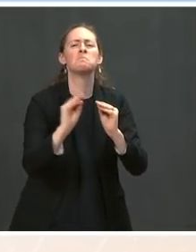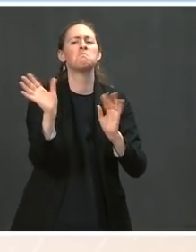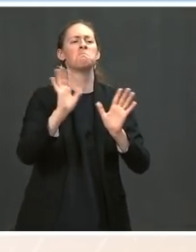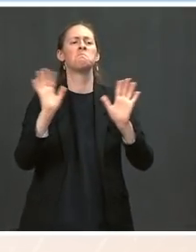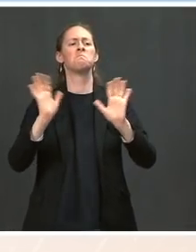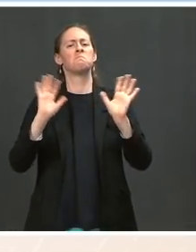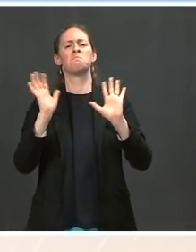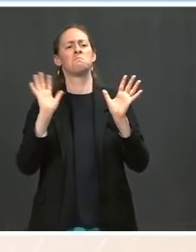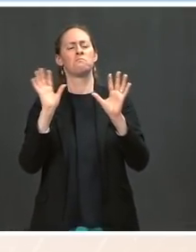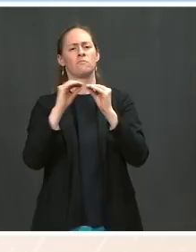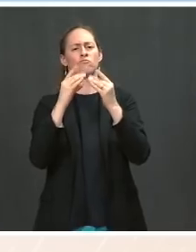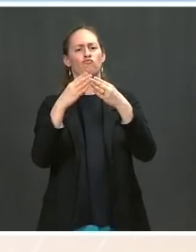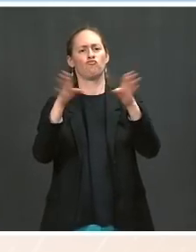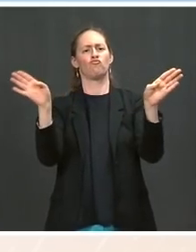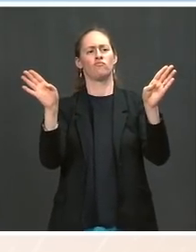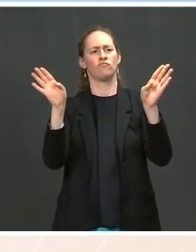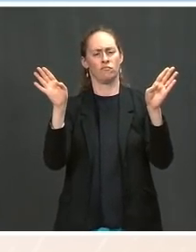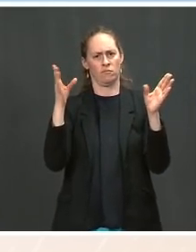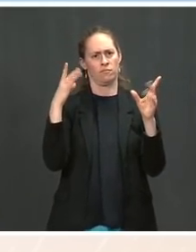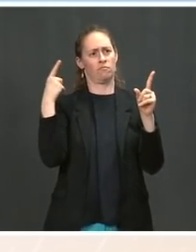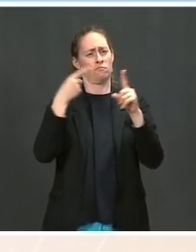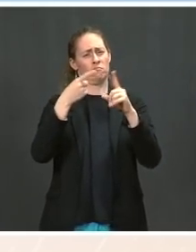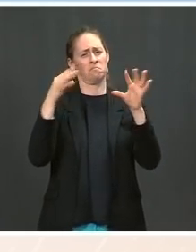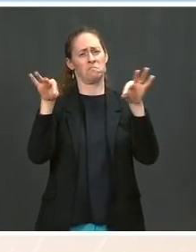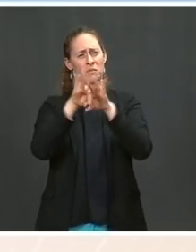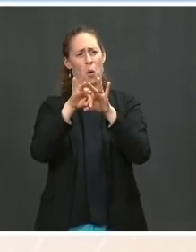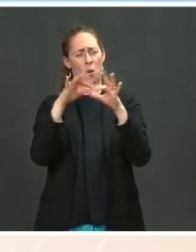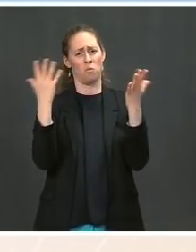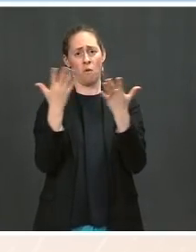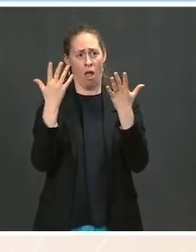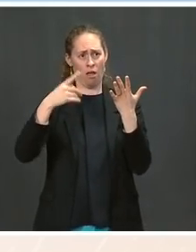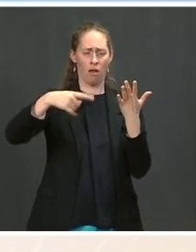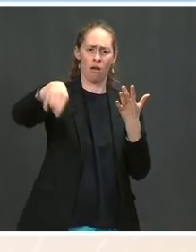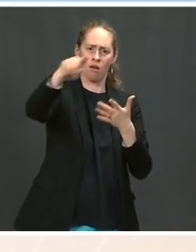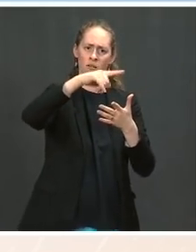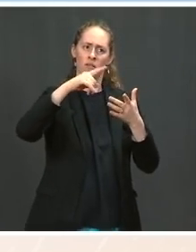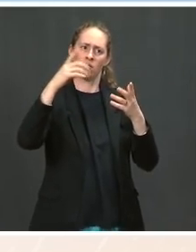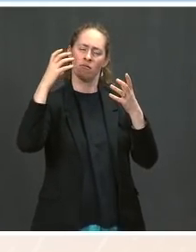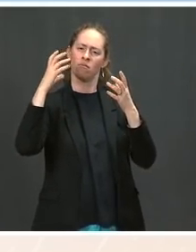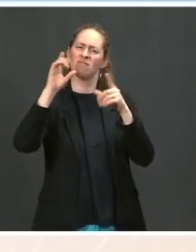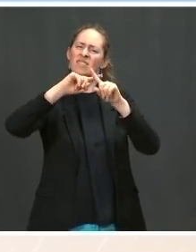It's an incredibly important forum to bring global leaders, including Brazil, the United States,